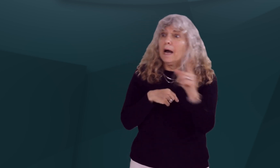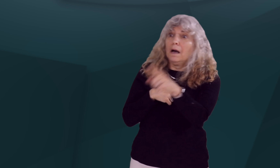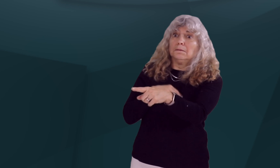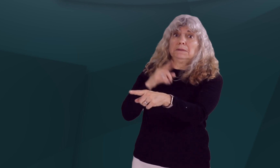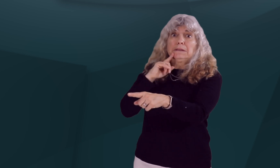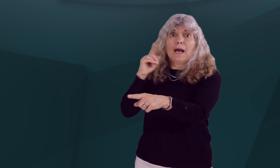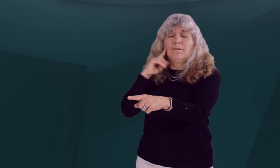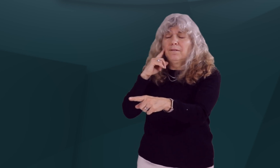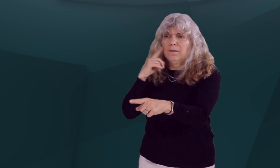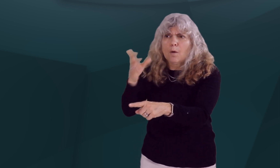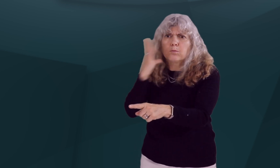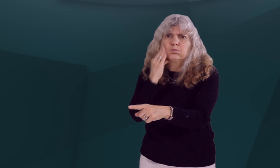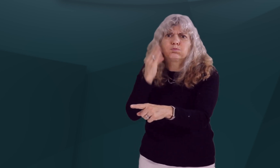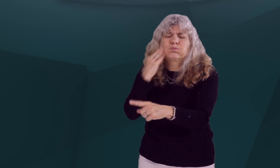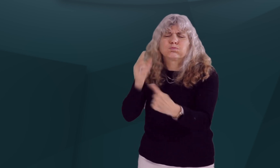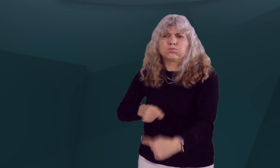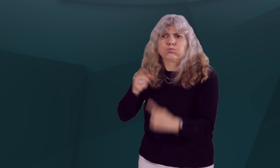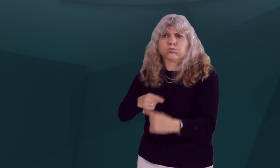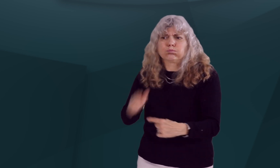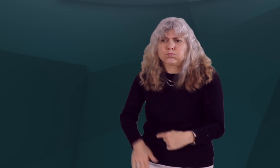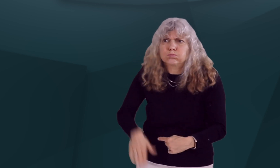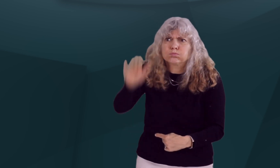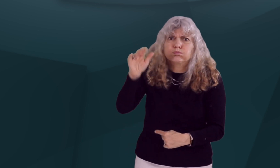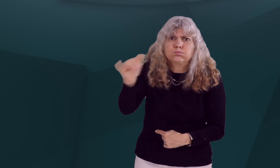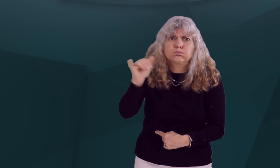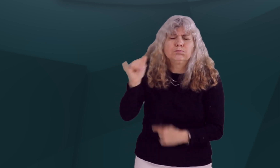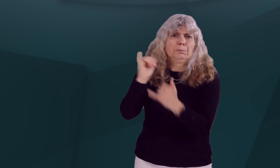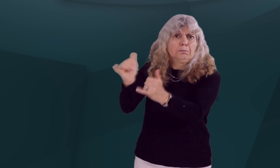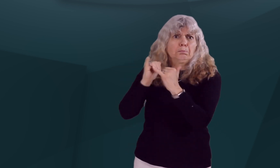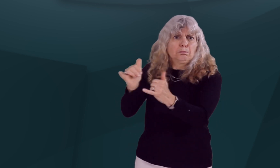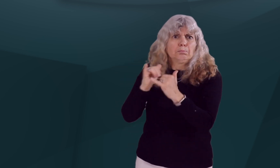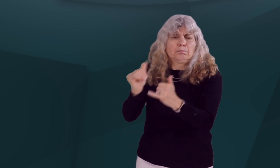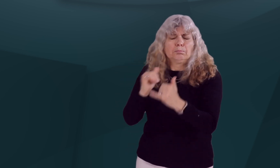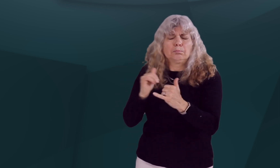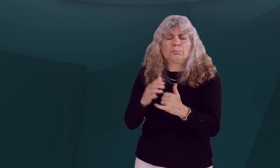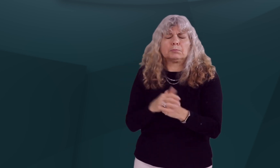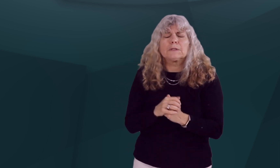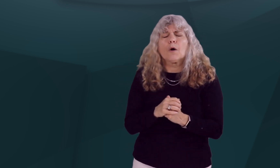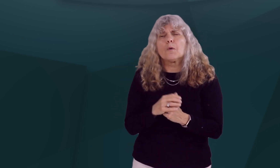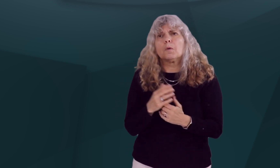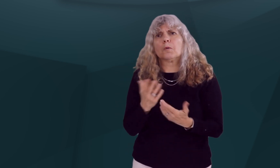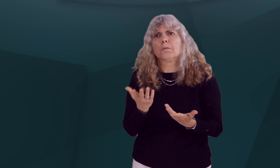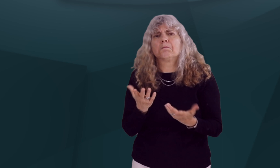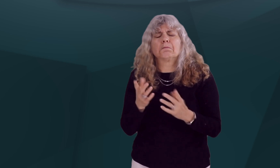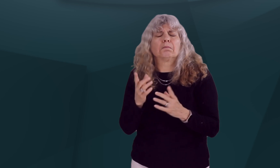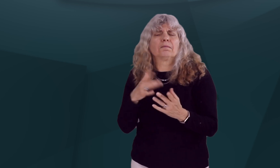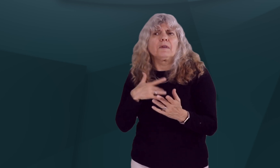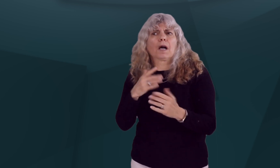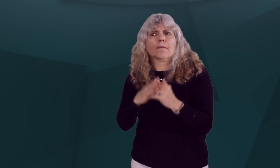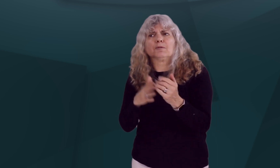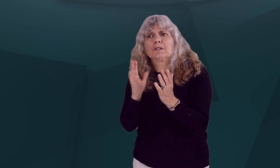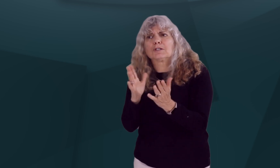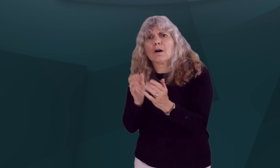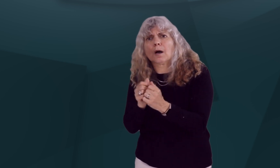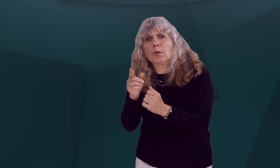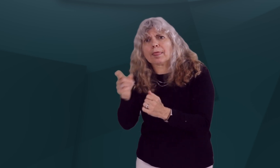whereas another deaf adult will understand because they, themselves, have experienced the same struggles growing up.